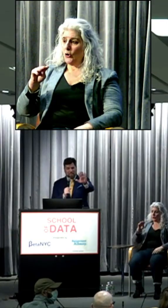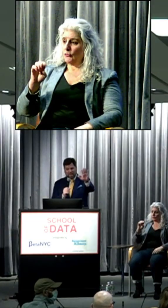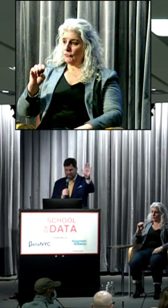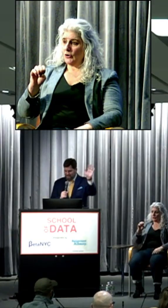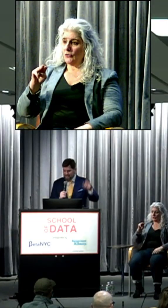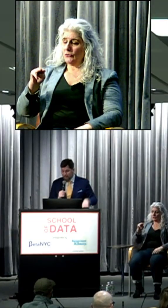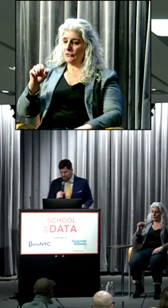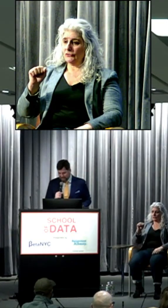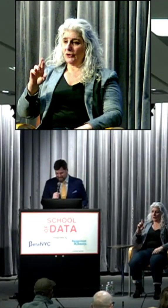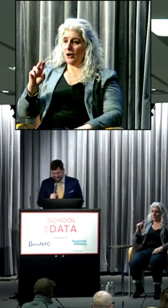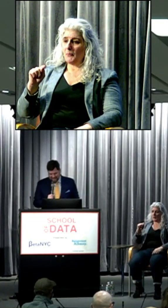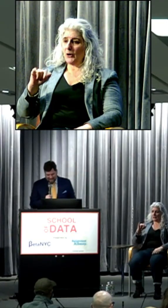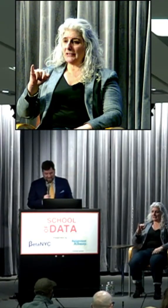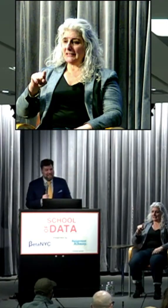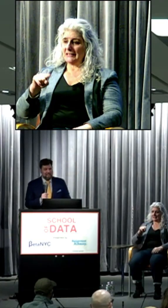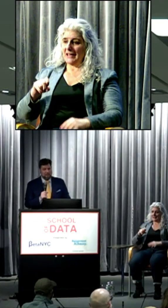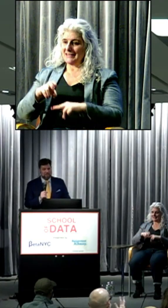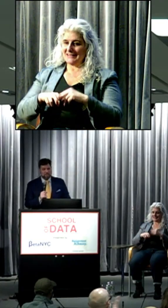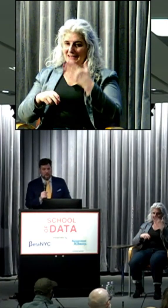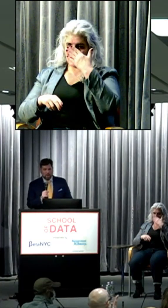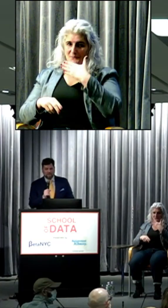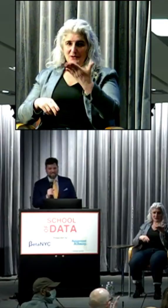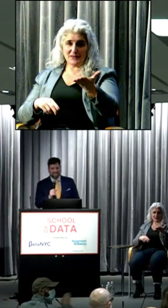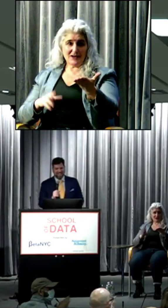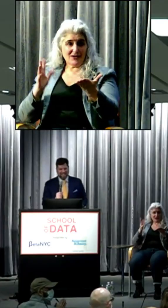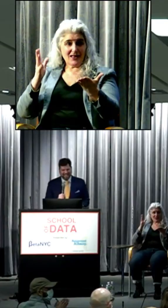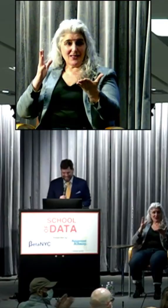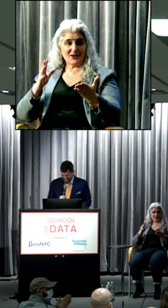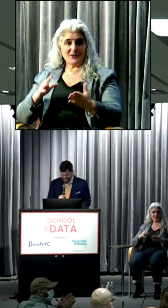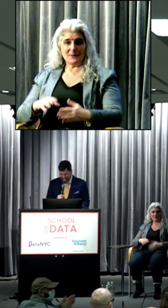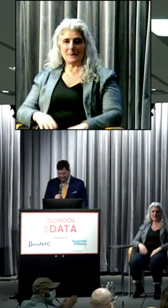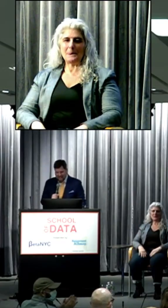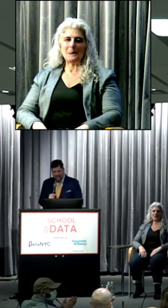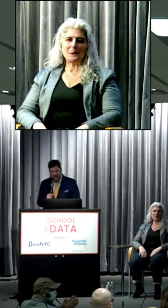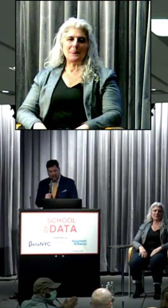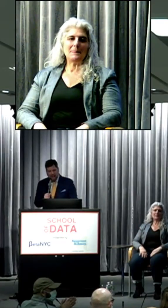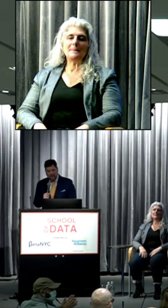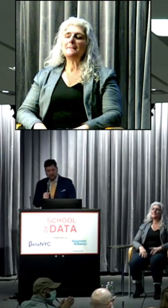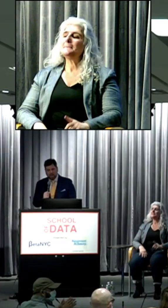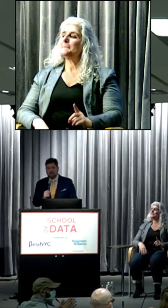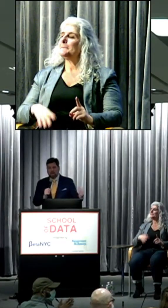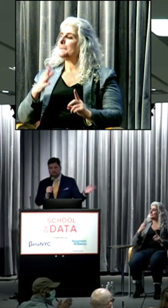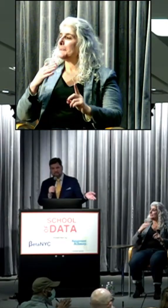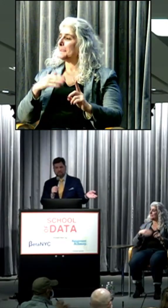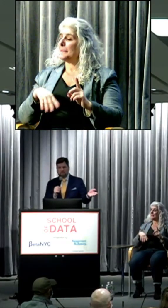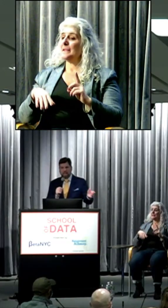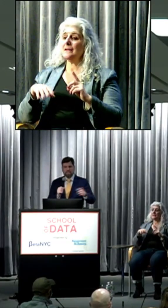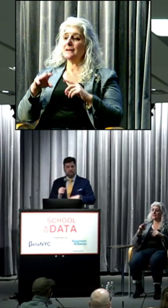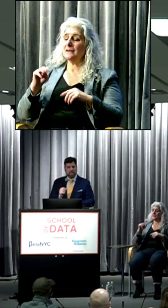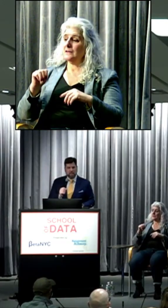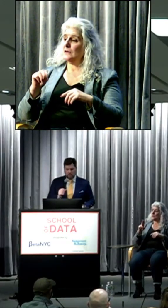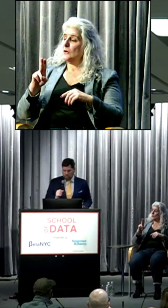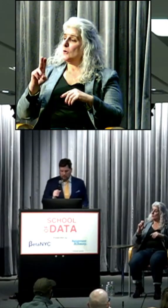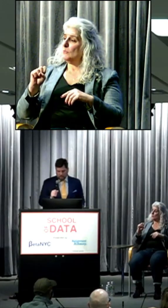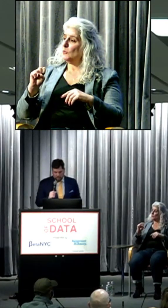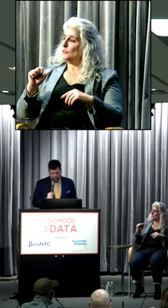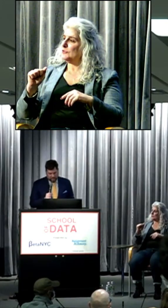you all today. CityWorks is a permanent exhibit that will open on May 3rd, as Katie said, thank you, where we invite